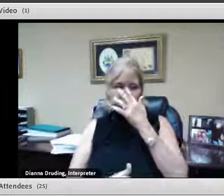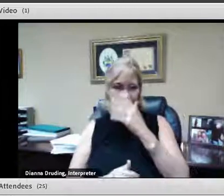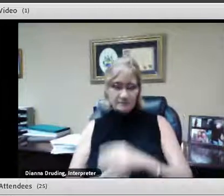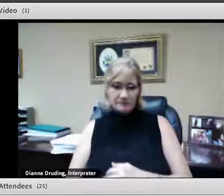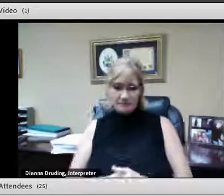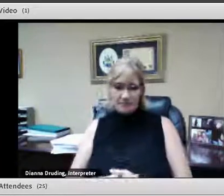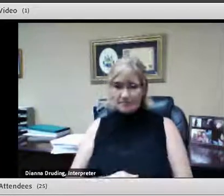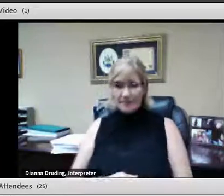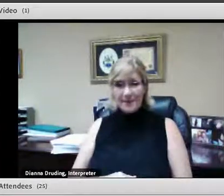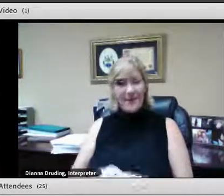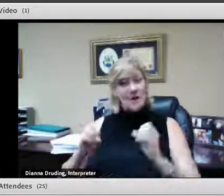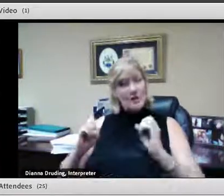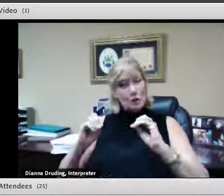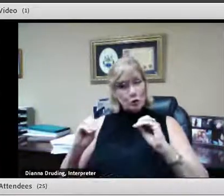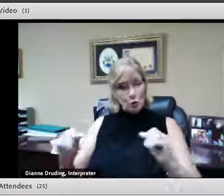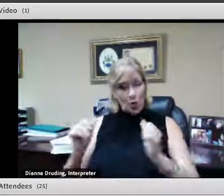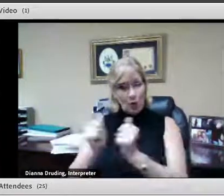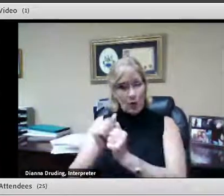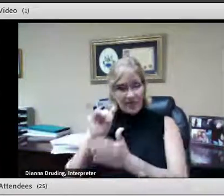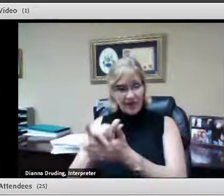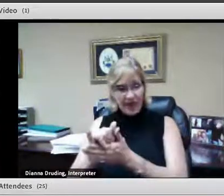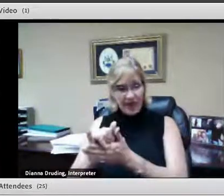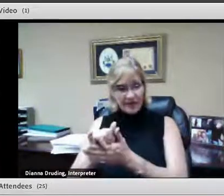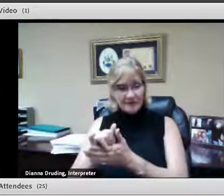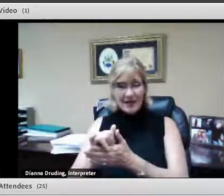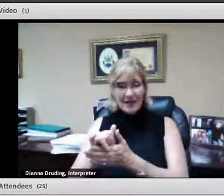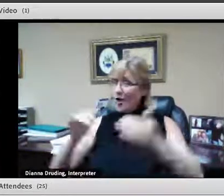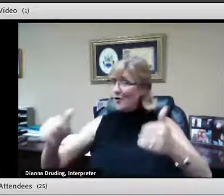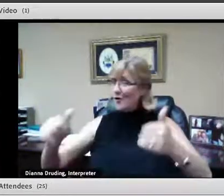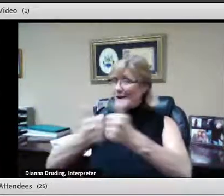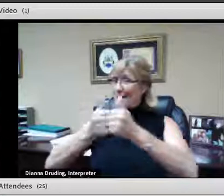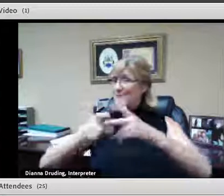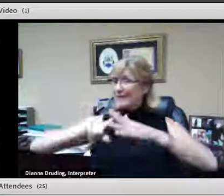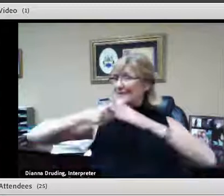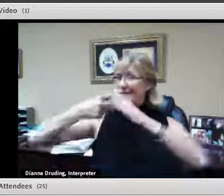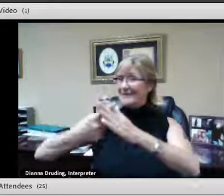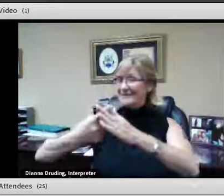Ryan: All right, so, with that, let the games begin!